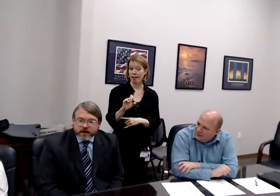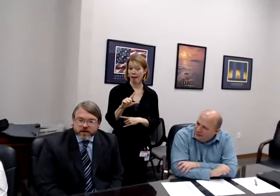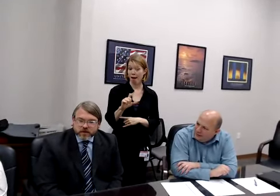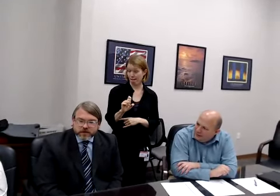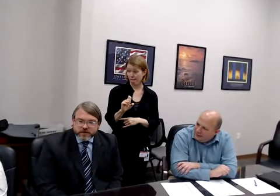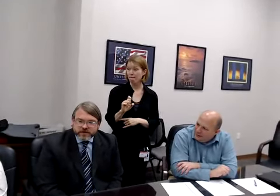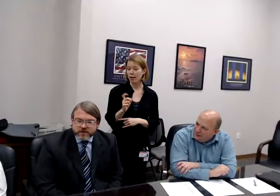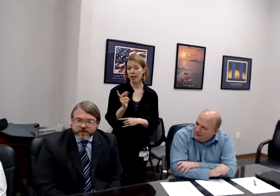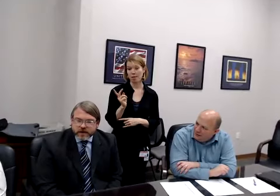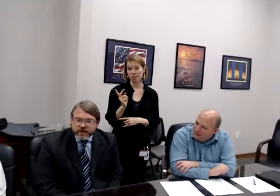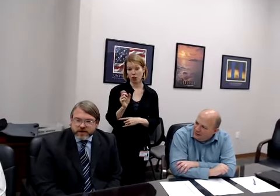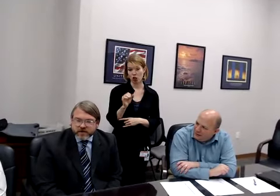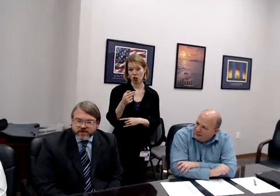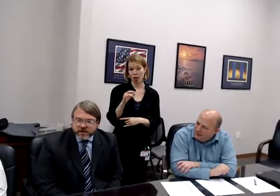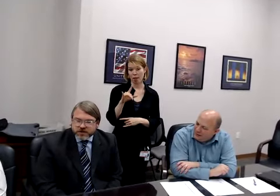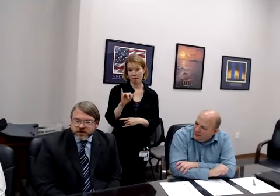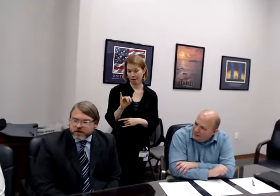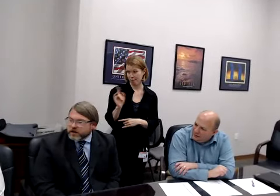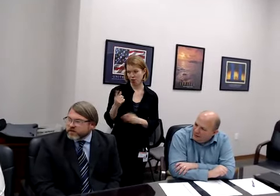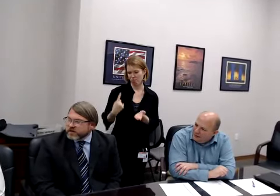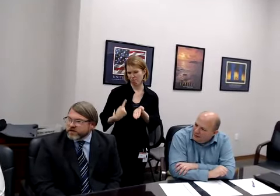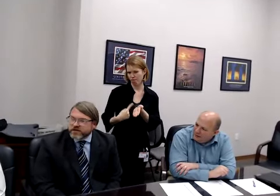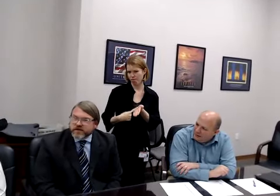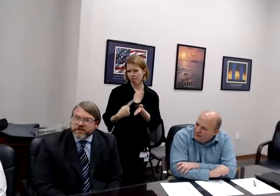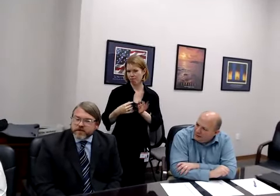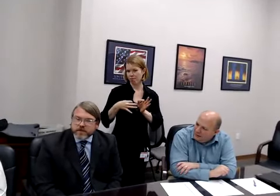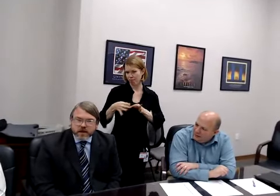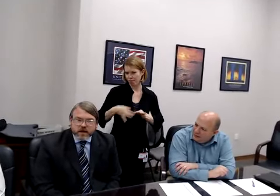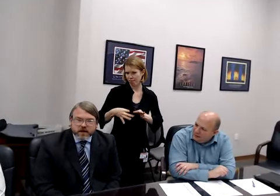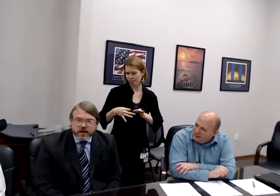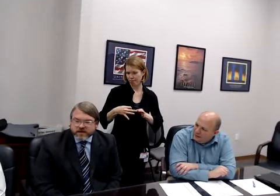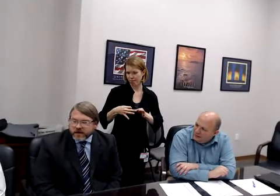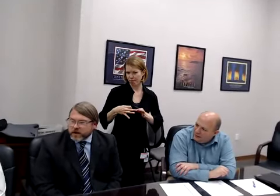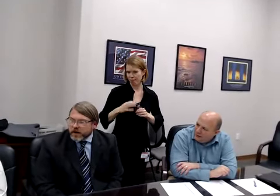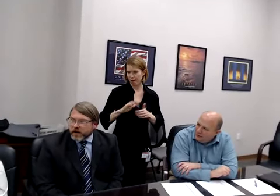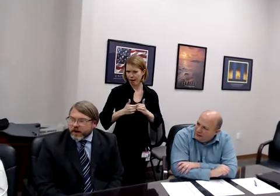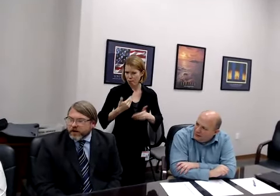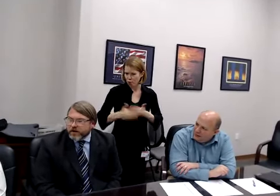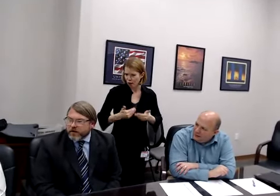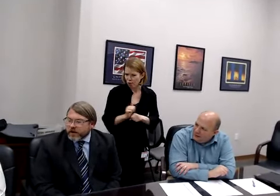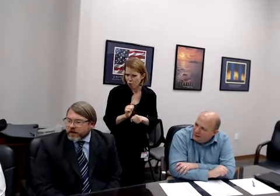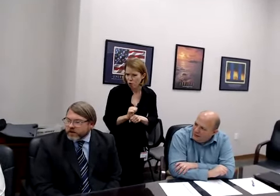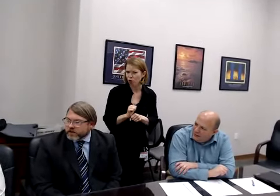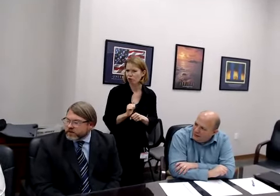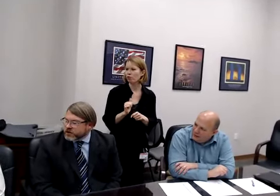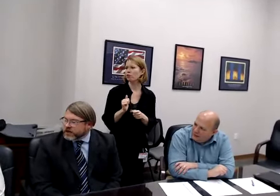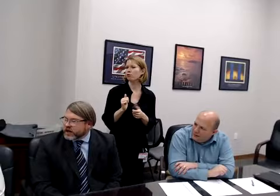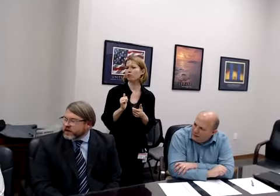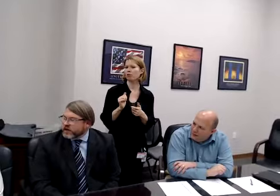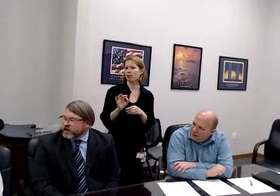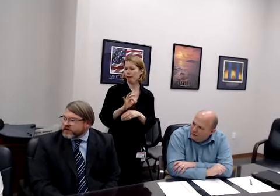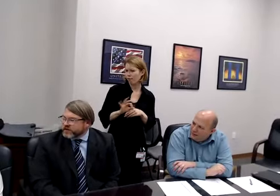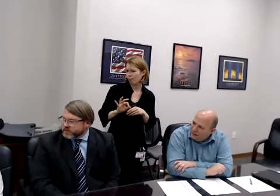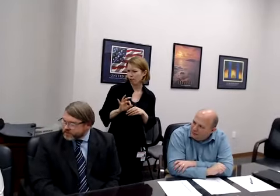and they're going to do a demonstration of this new system. And kinda talk about the functionality of it is.